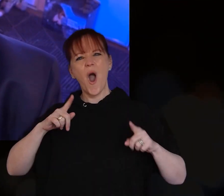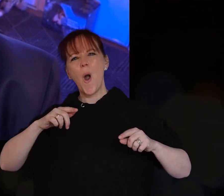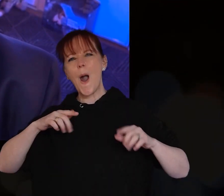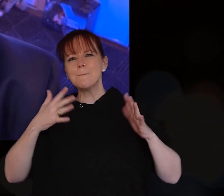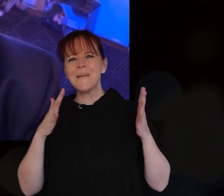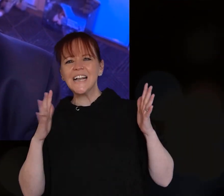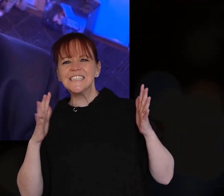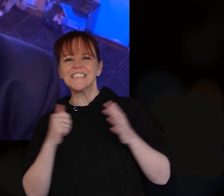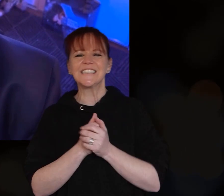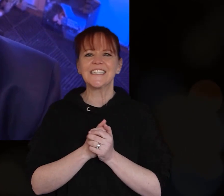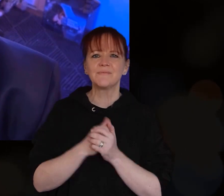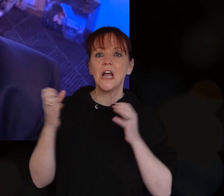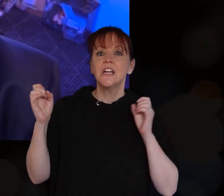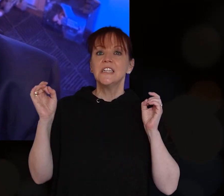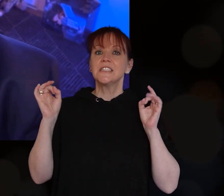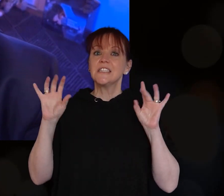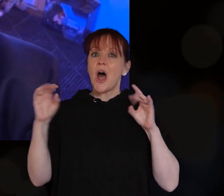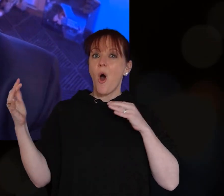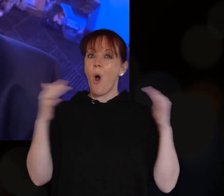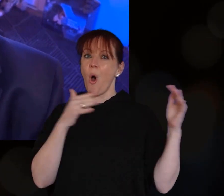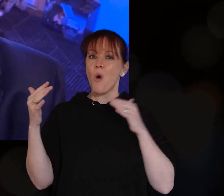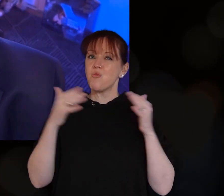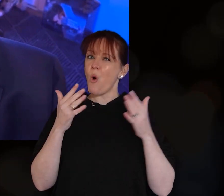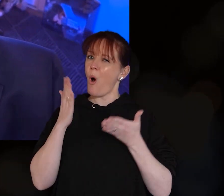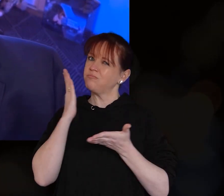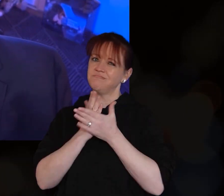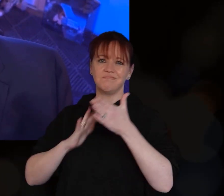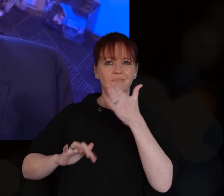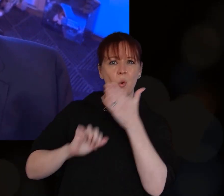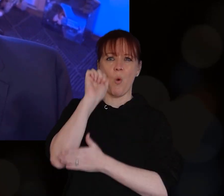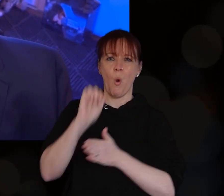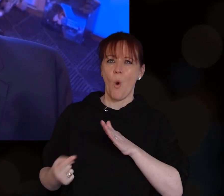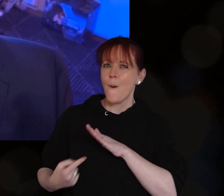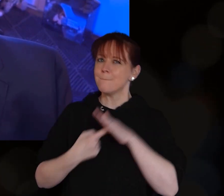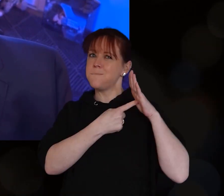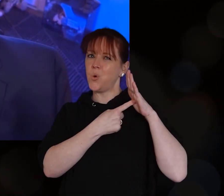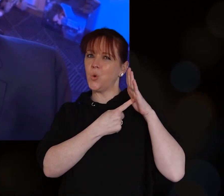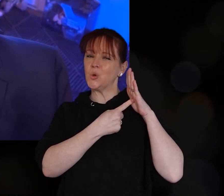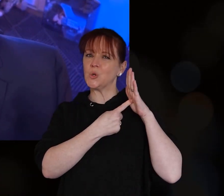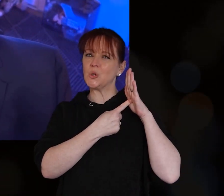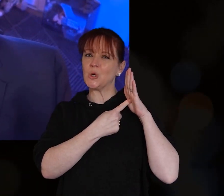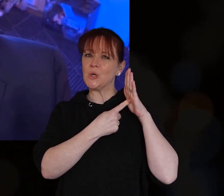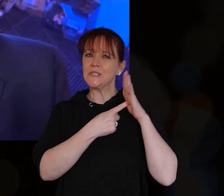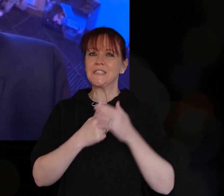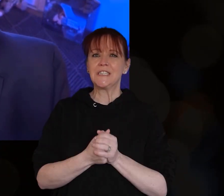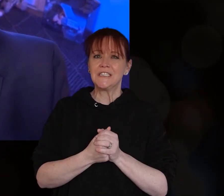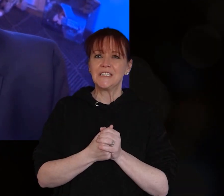that means so much to so many people. And you know, hey, myself included.